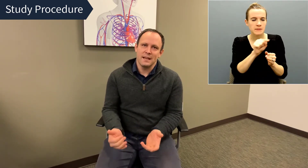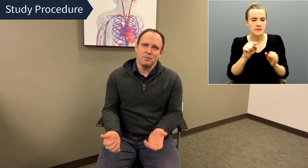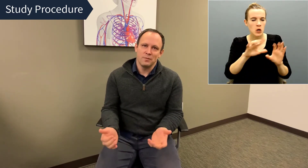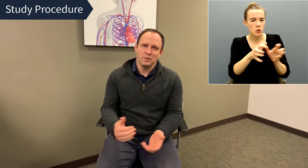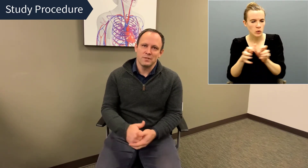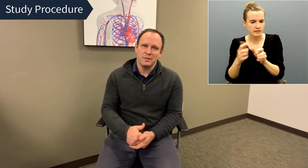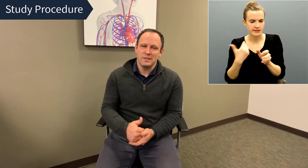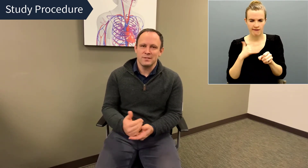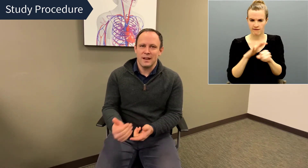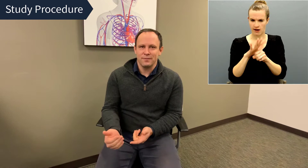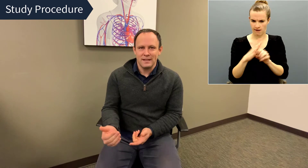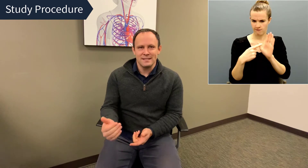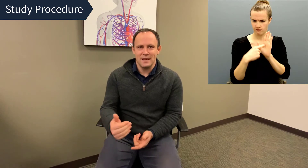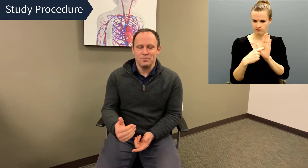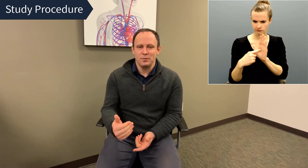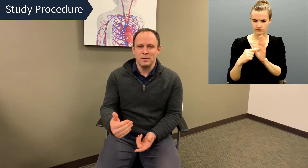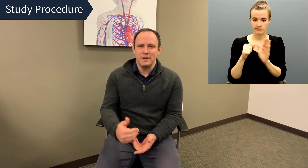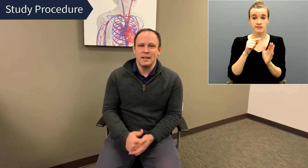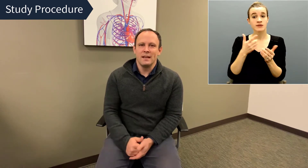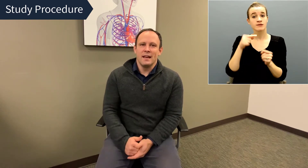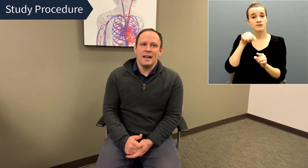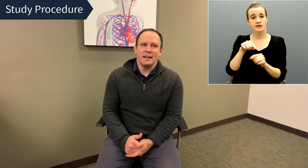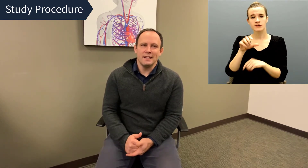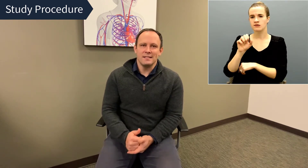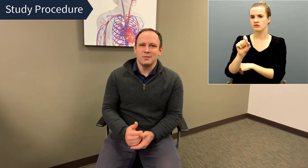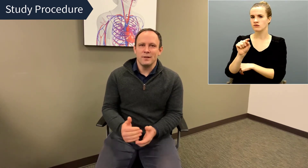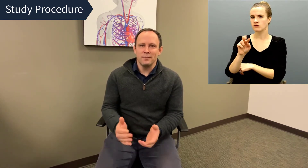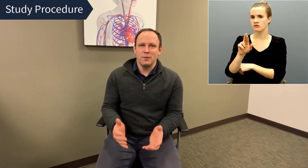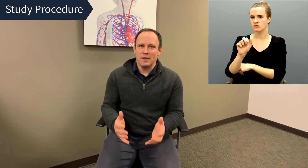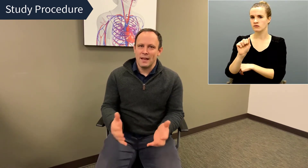sample for. So it's a stratified sample where we had at least 20, we wanted to